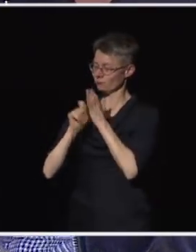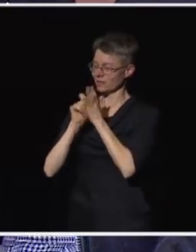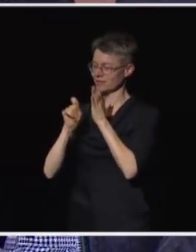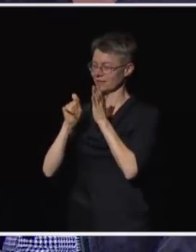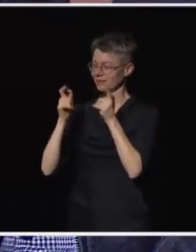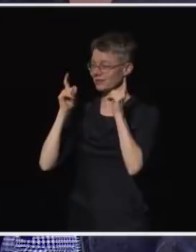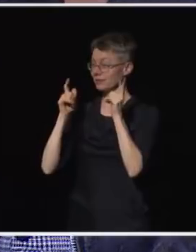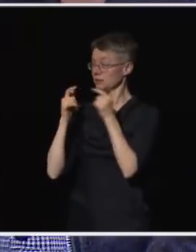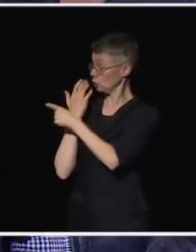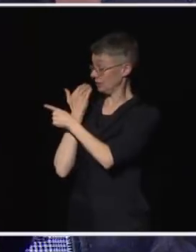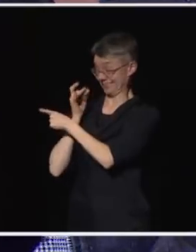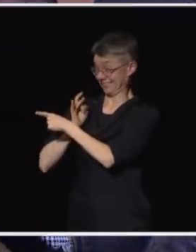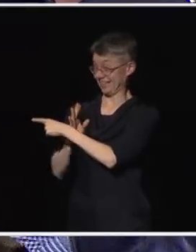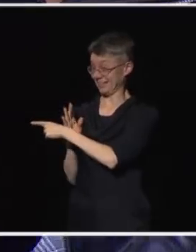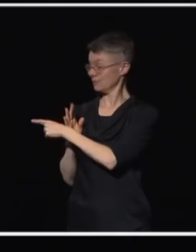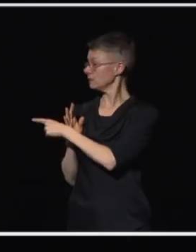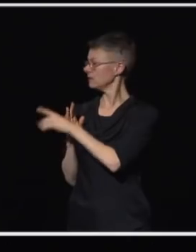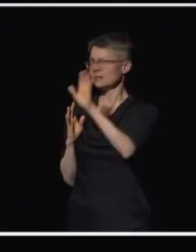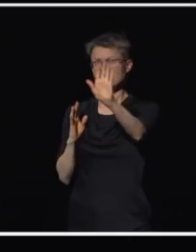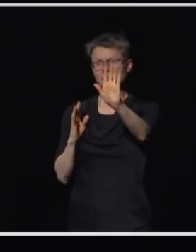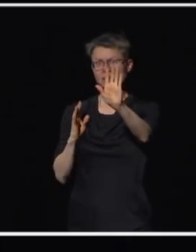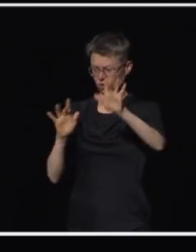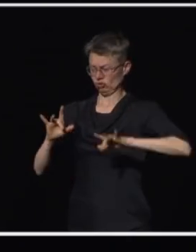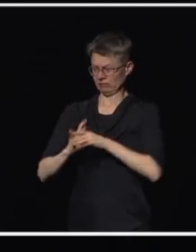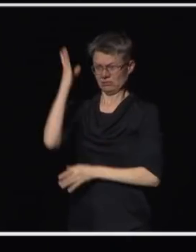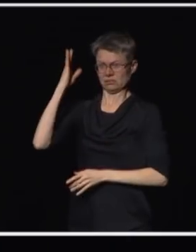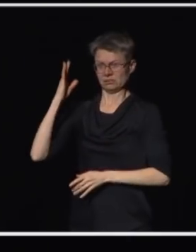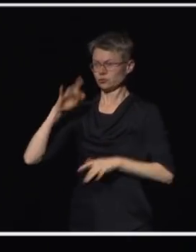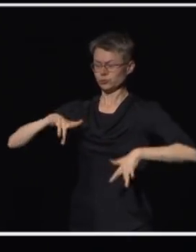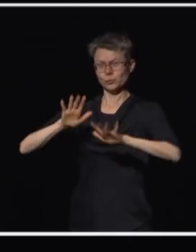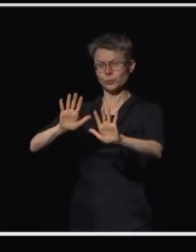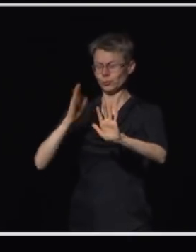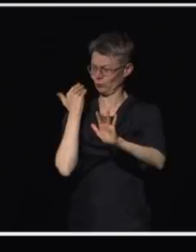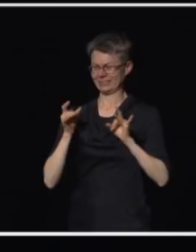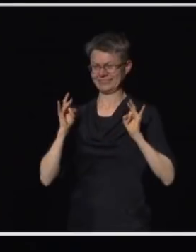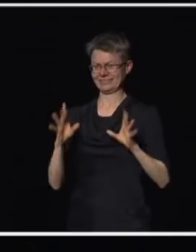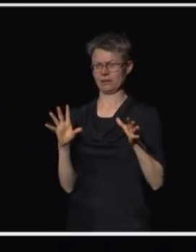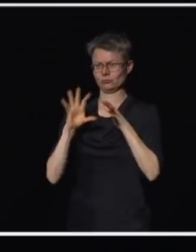No, no. I just started. Just started. OK. No, no. Don't throw me off the book yet. Sorry. Third issue's out this week.